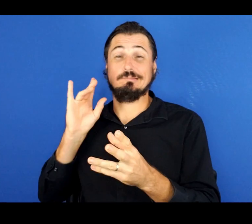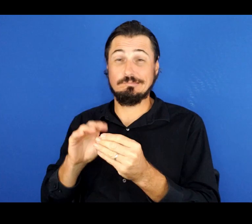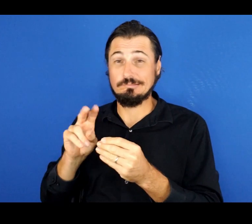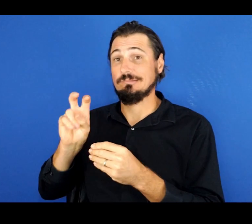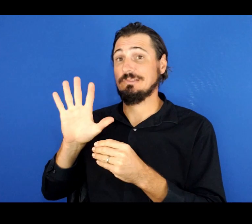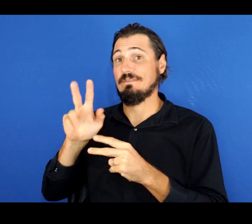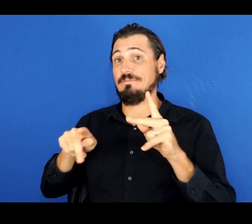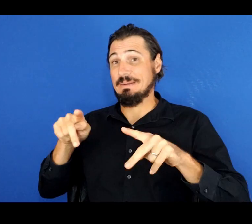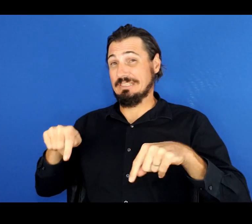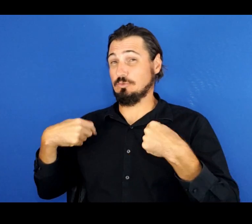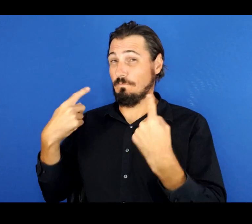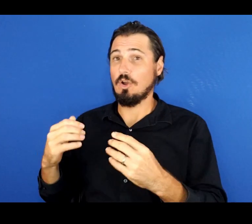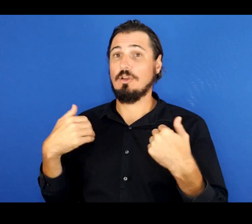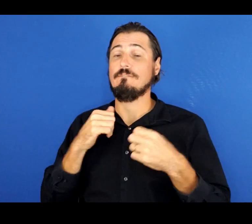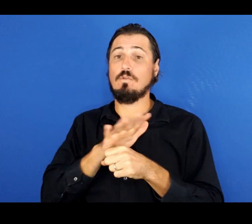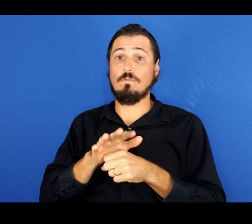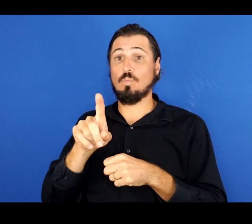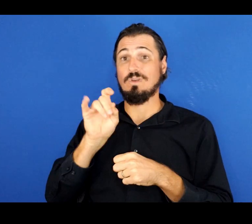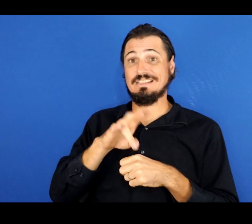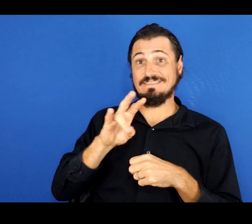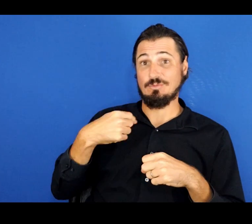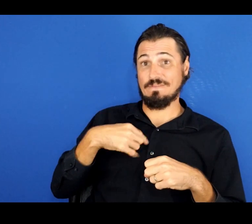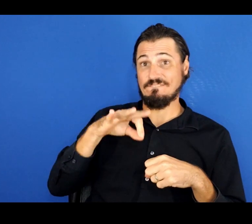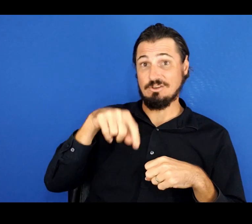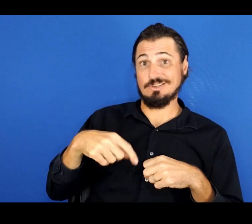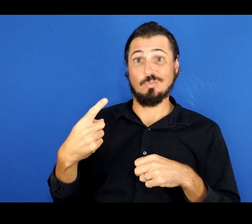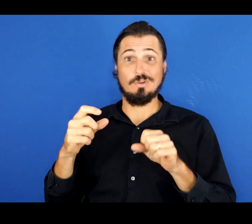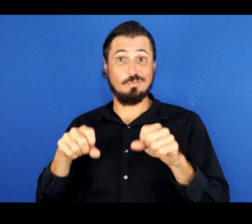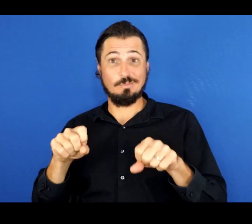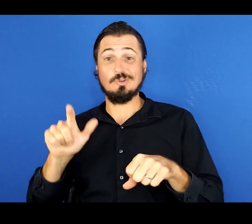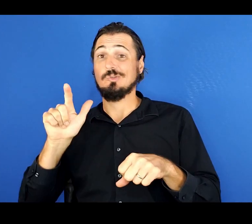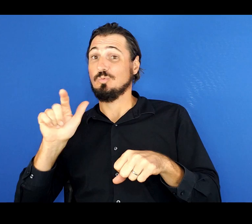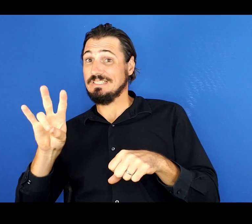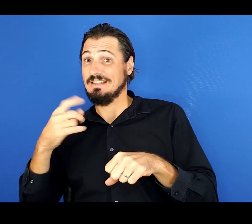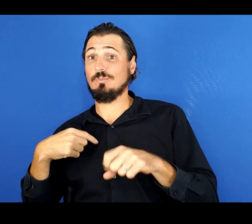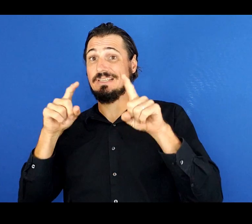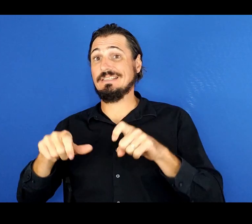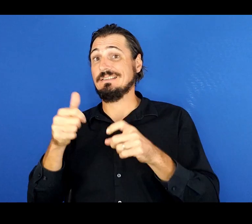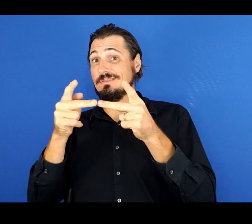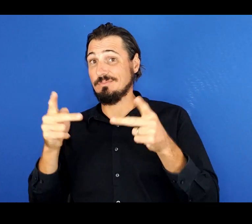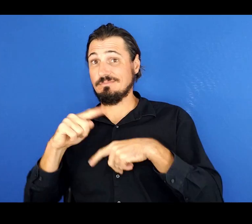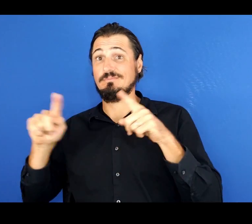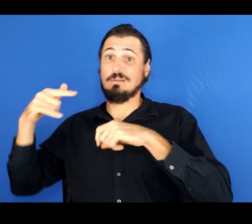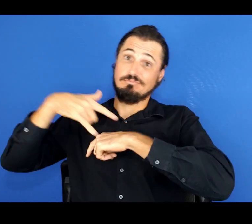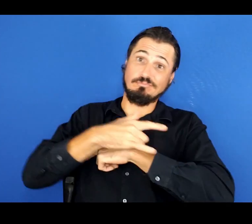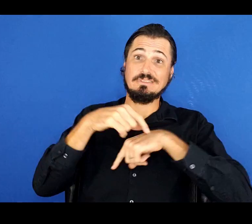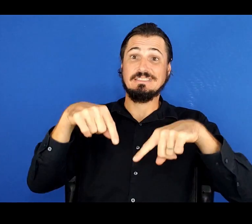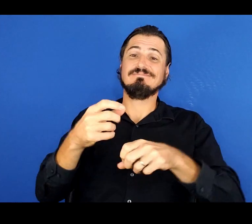including 177 confirmed locally, 1 probable, and 27 tested elsewhere but reported after arrival on island